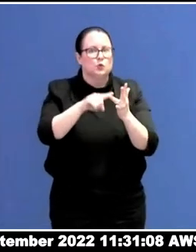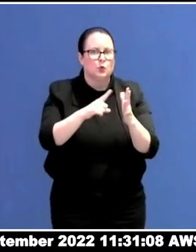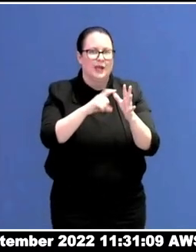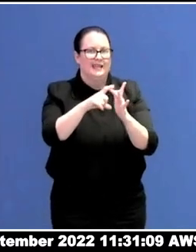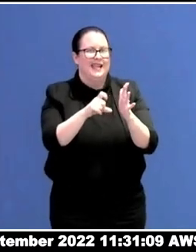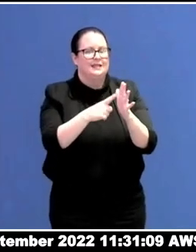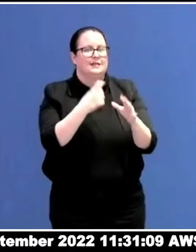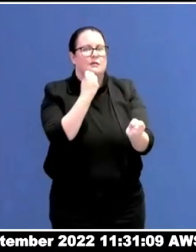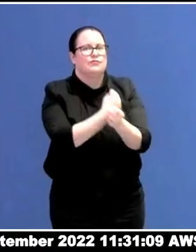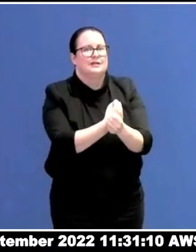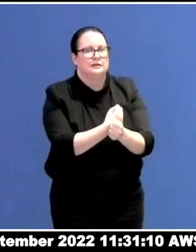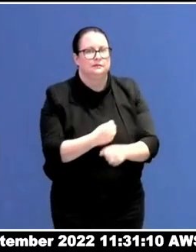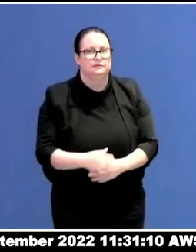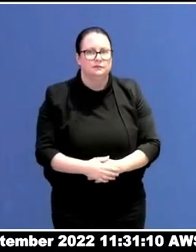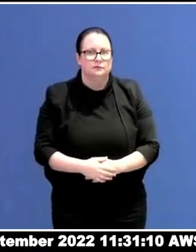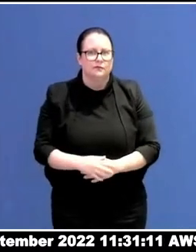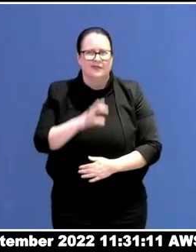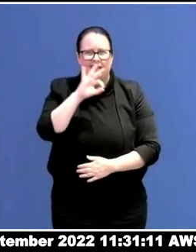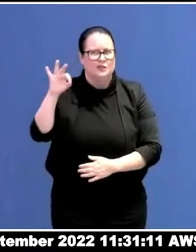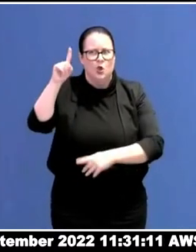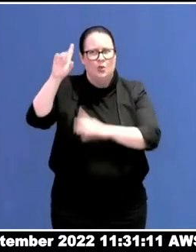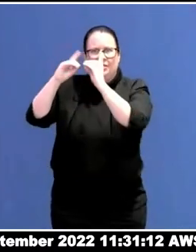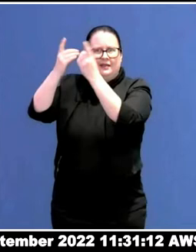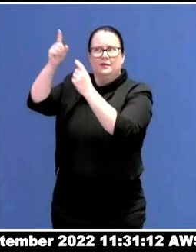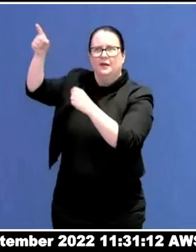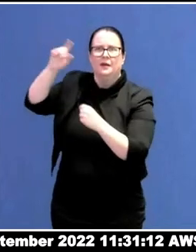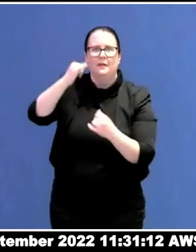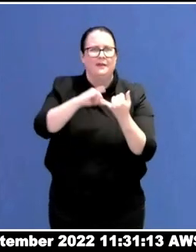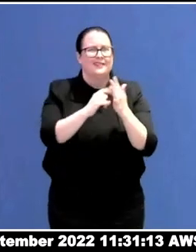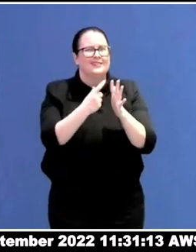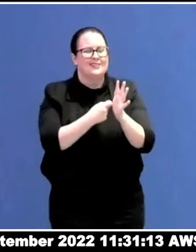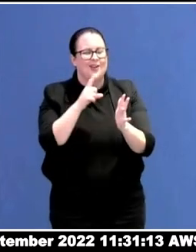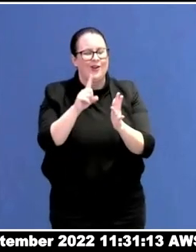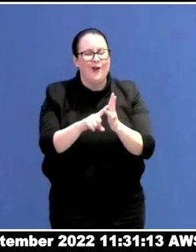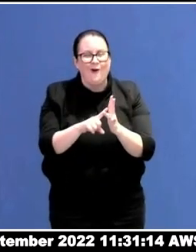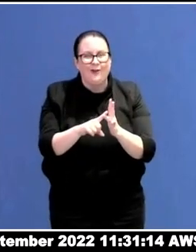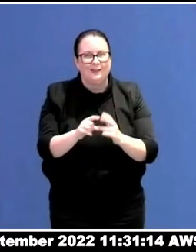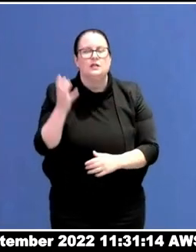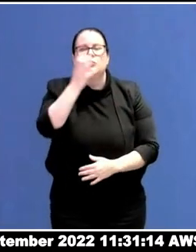I'm not sure it's the Department, is it? It might be SERCO. I don't know. MS McMAHON: Sorry, the staff at the prison, I should say.